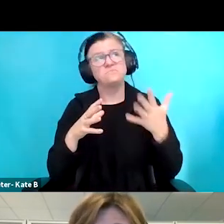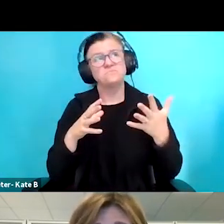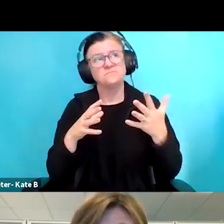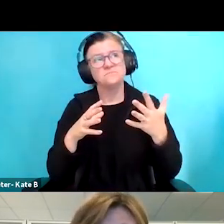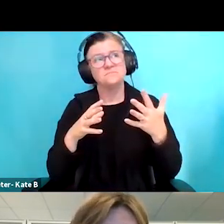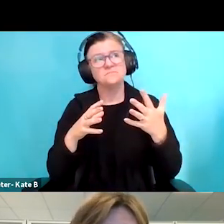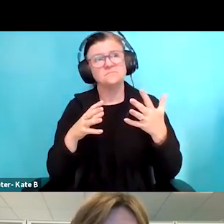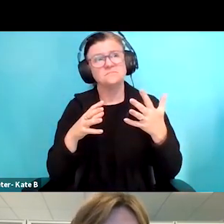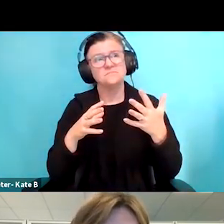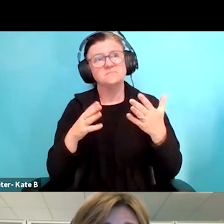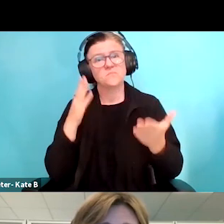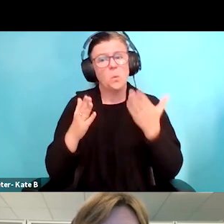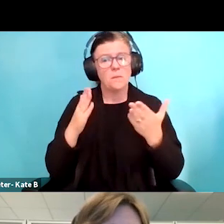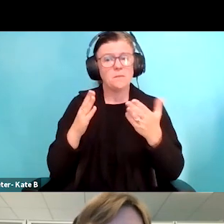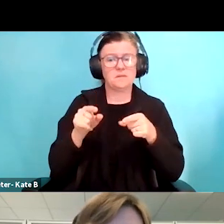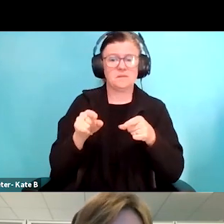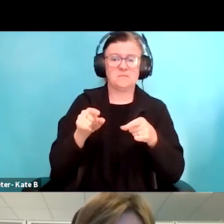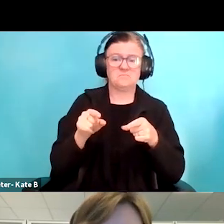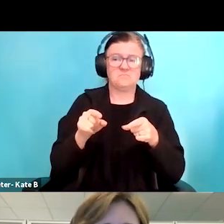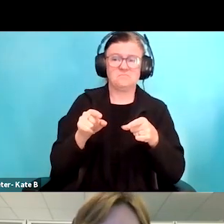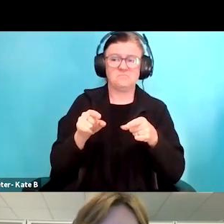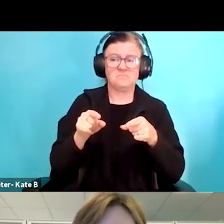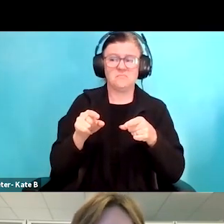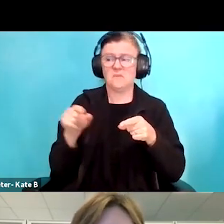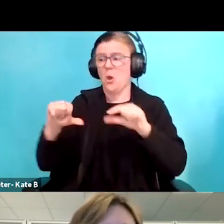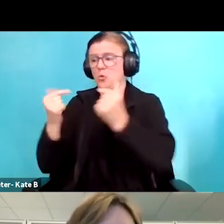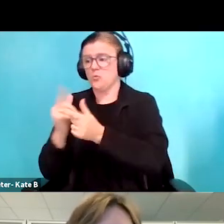that a center for independent may systematically miss or groups of individuals.